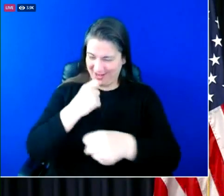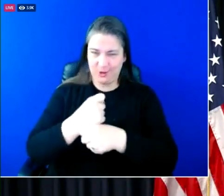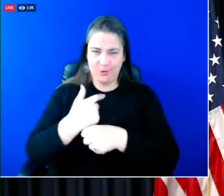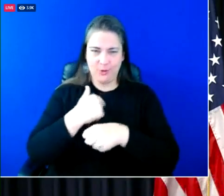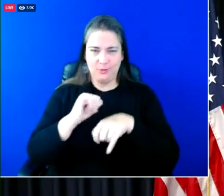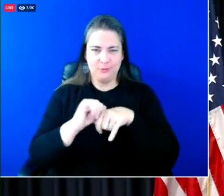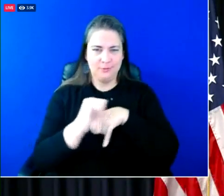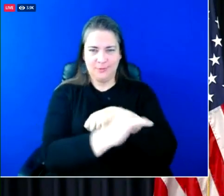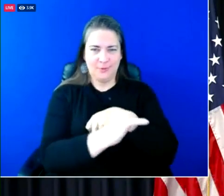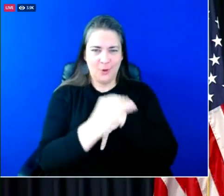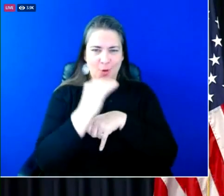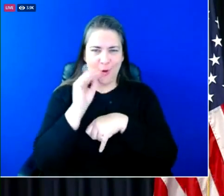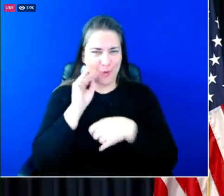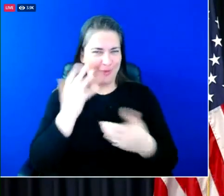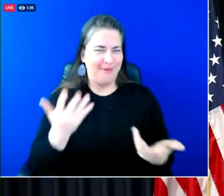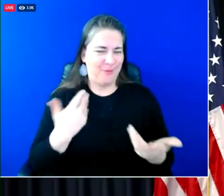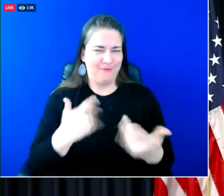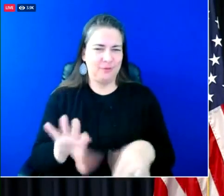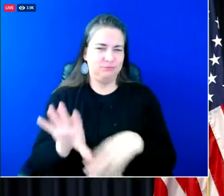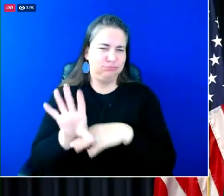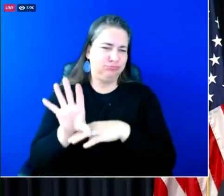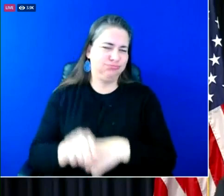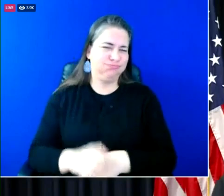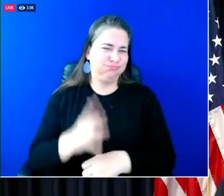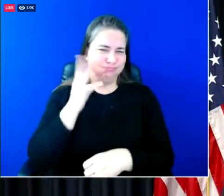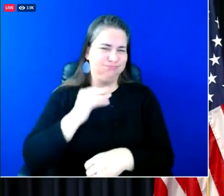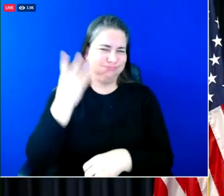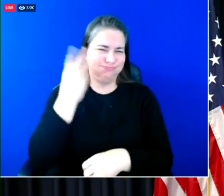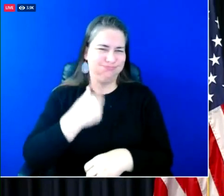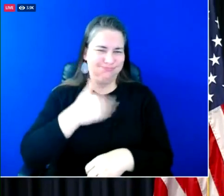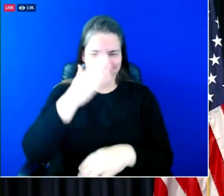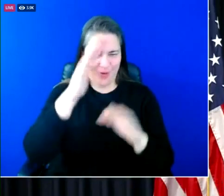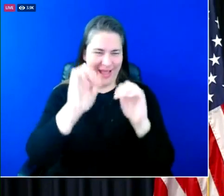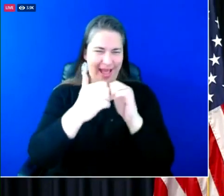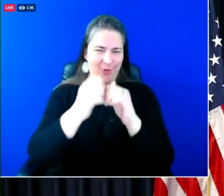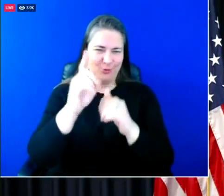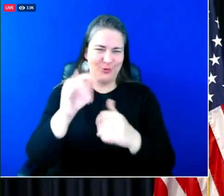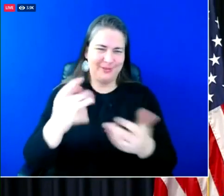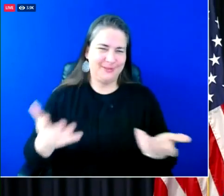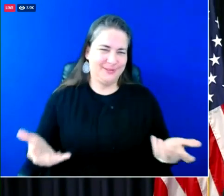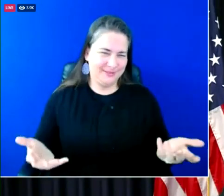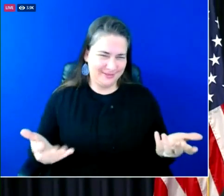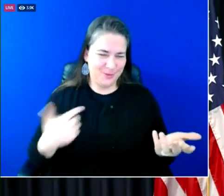we know that we can work virtually. We know we can still get done. The things